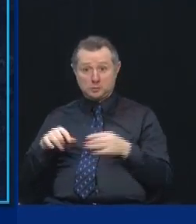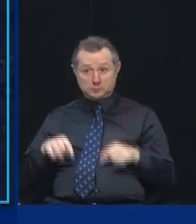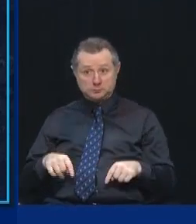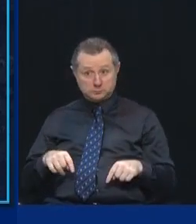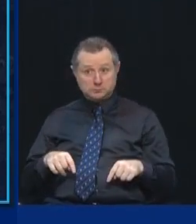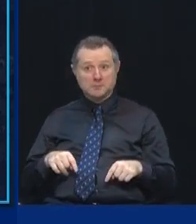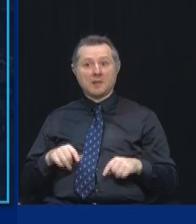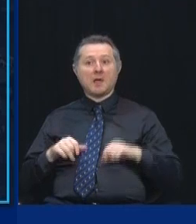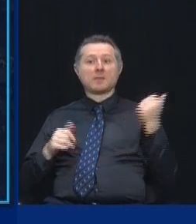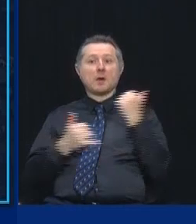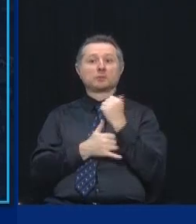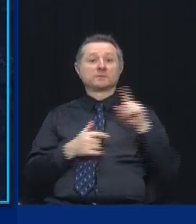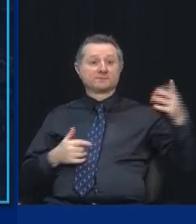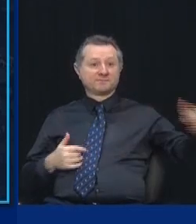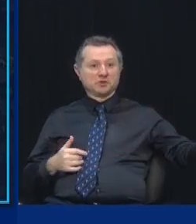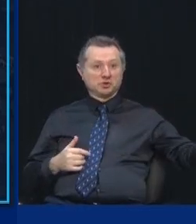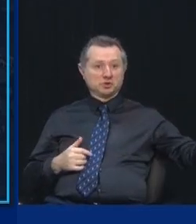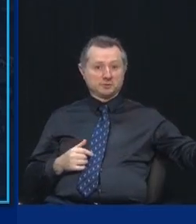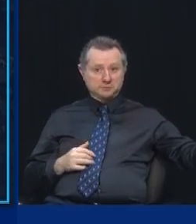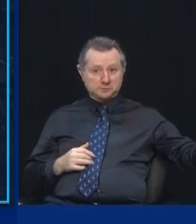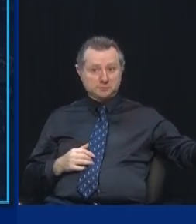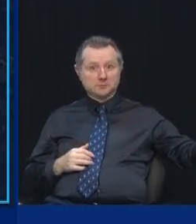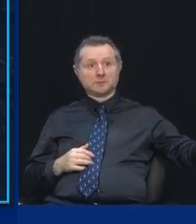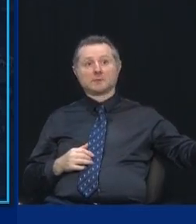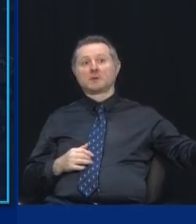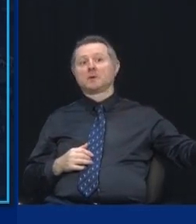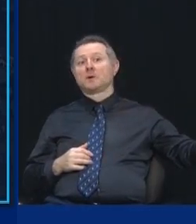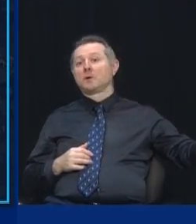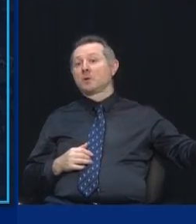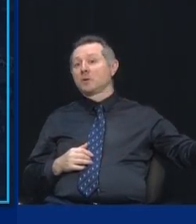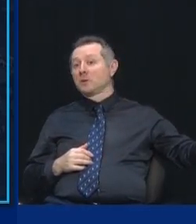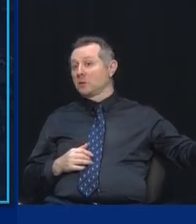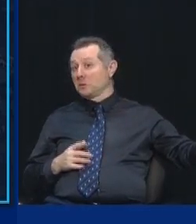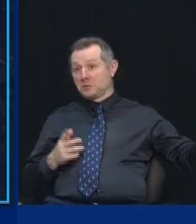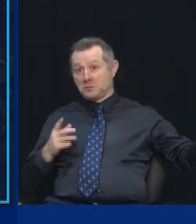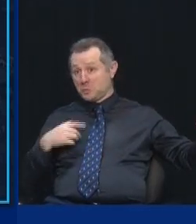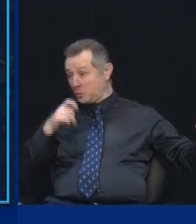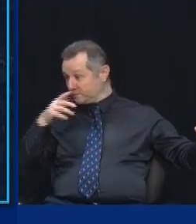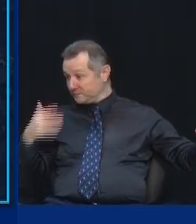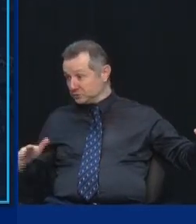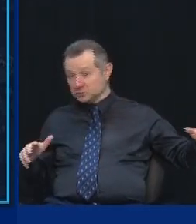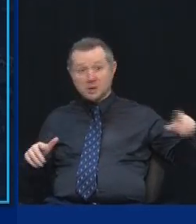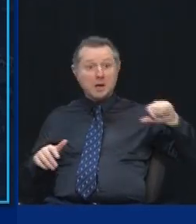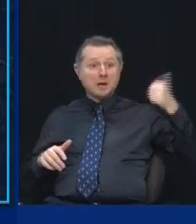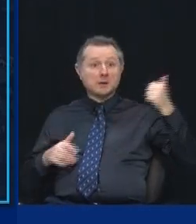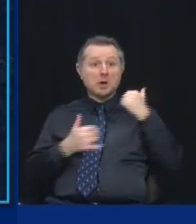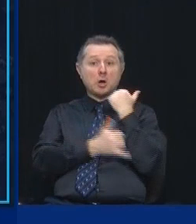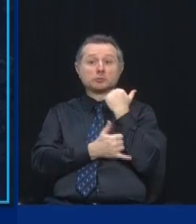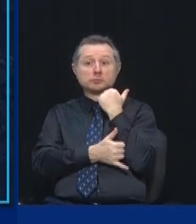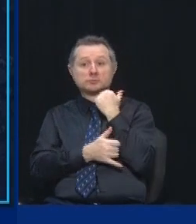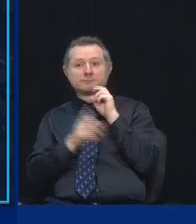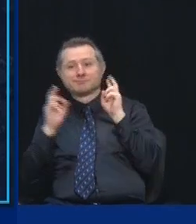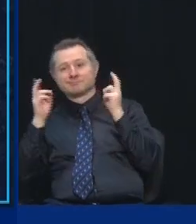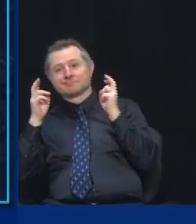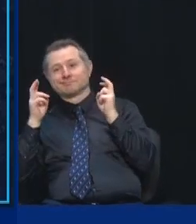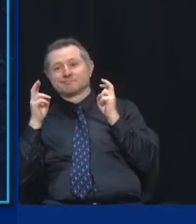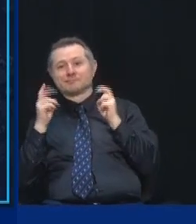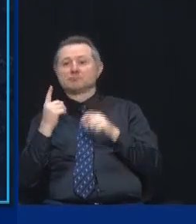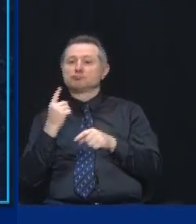TO OTHER COUNTRIES ABOUT IF A PERSON IS VACCINATED IN NEW YORK, AND A PERSON IS